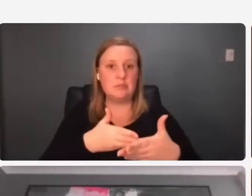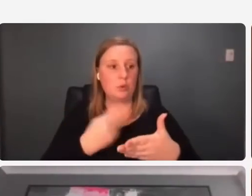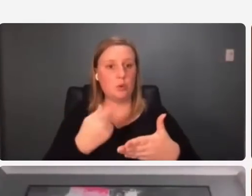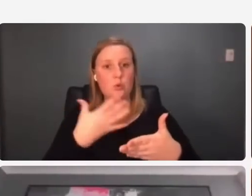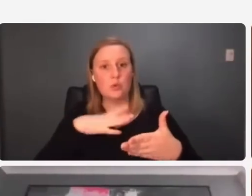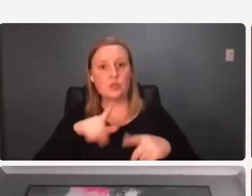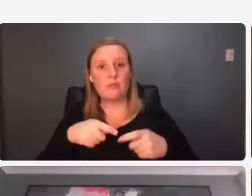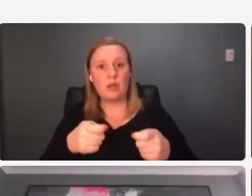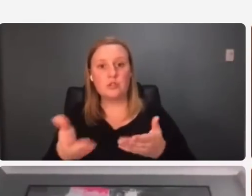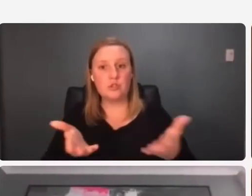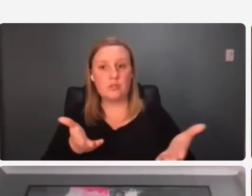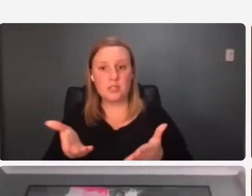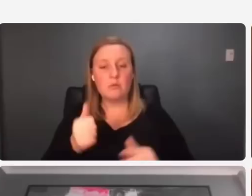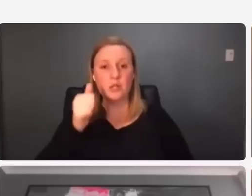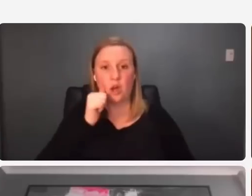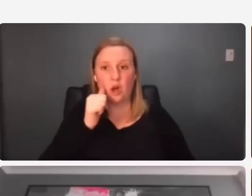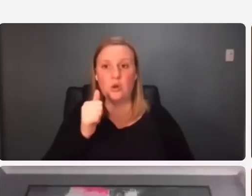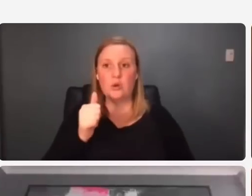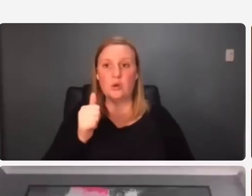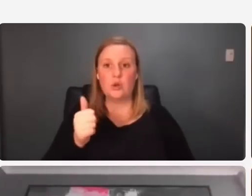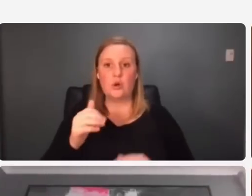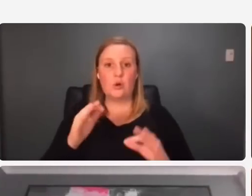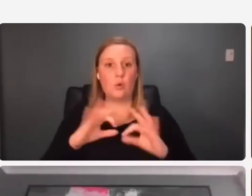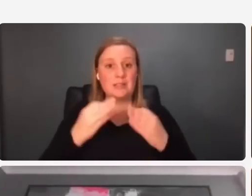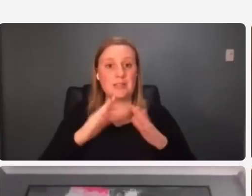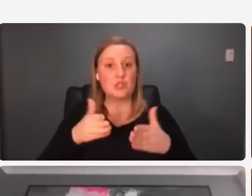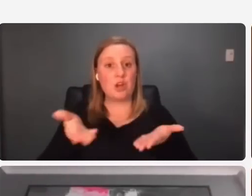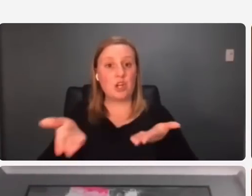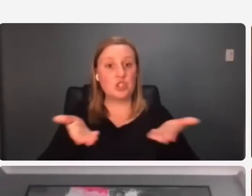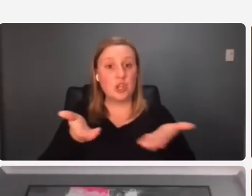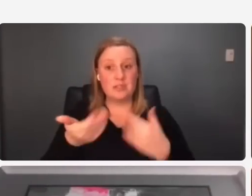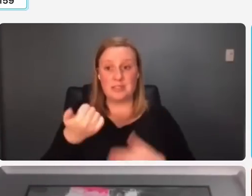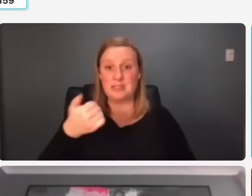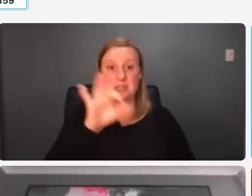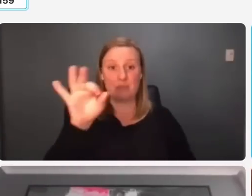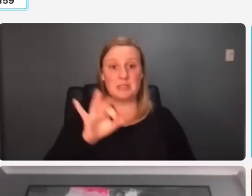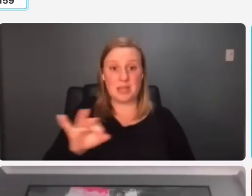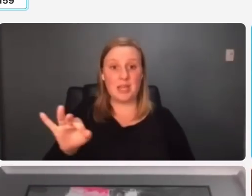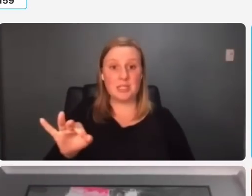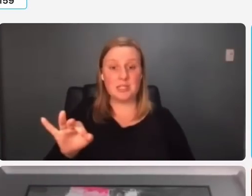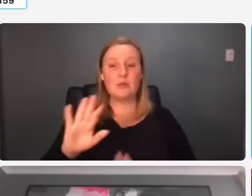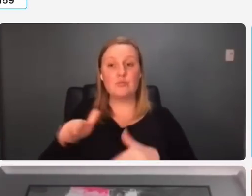understand there's 60% of service providers who do provide not only aged care services but also disability services.